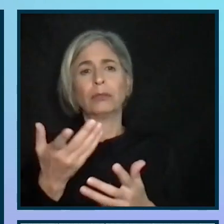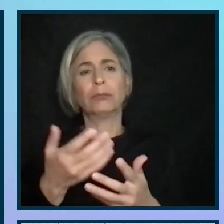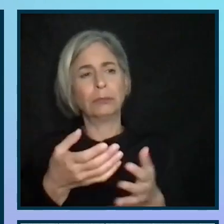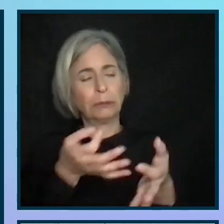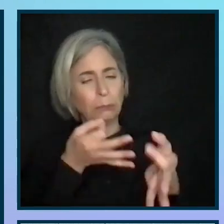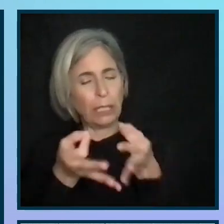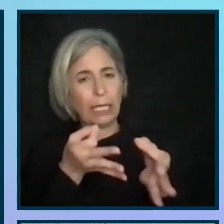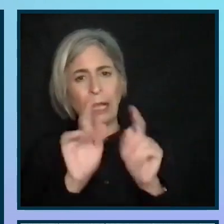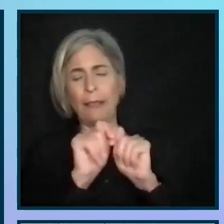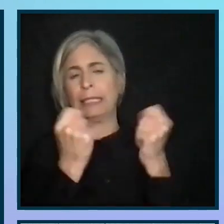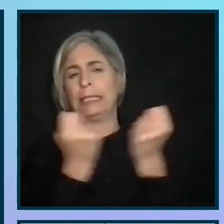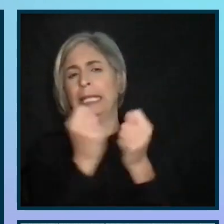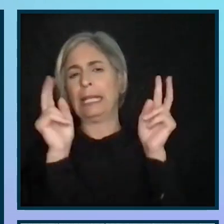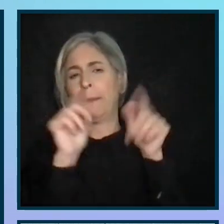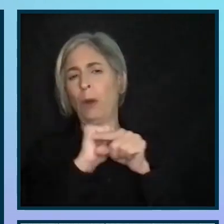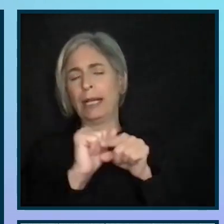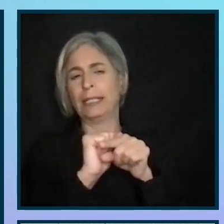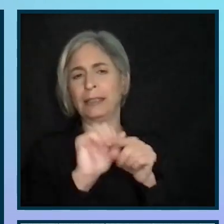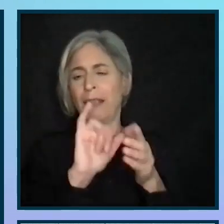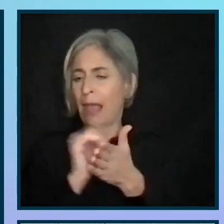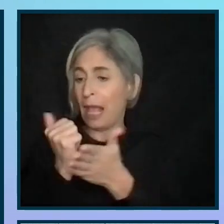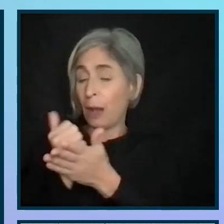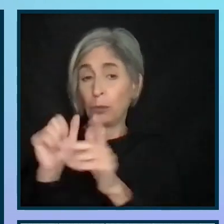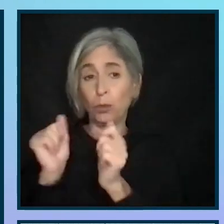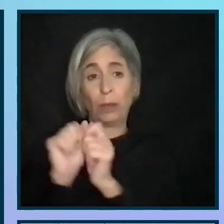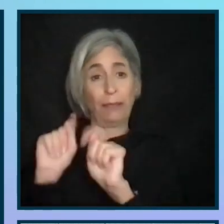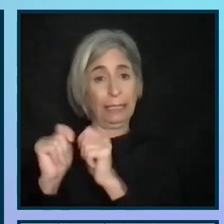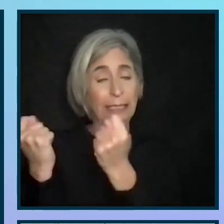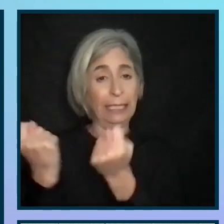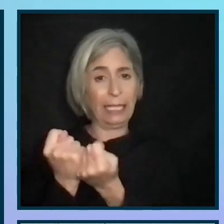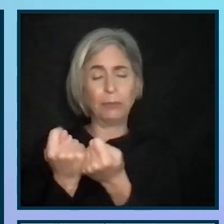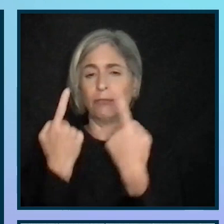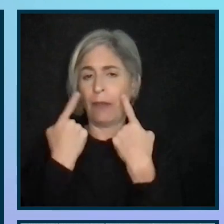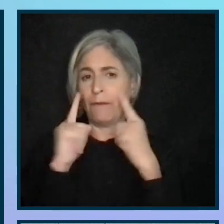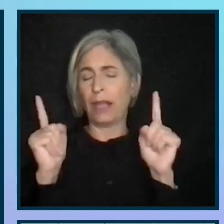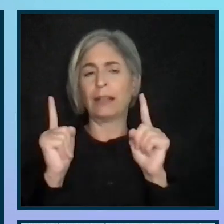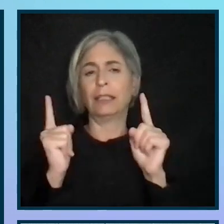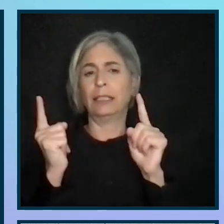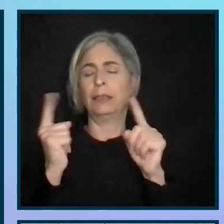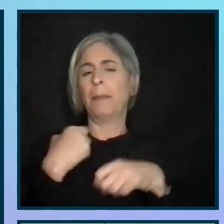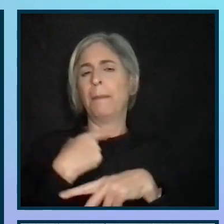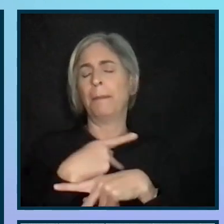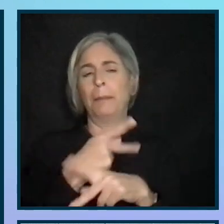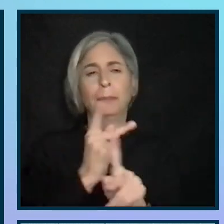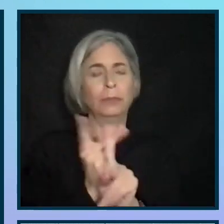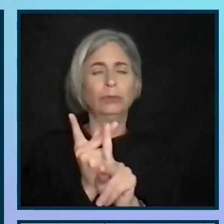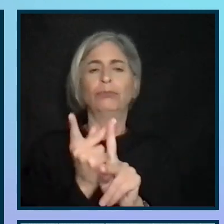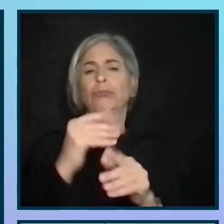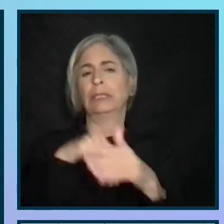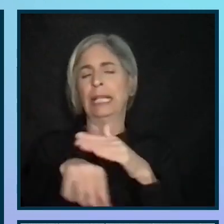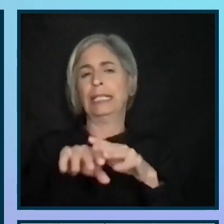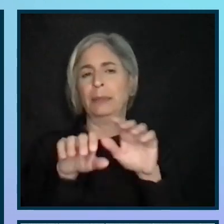that will help teams effectively produce accessible products in an agile environment.